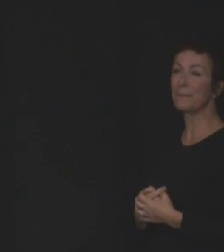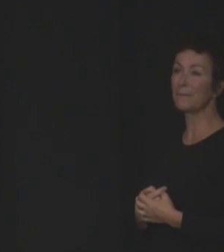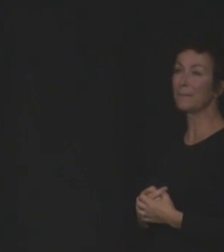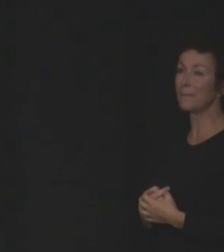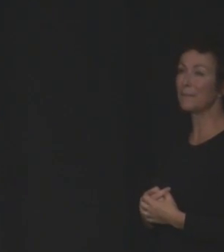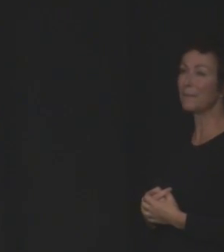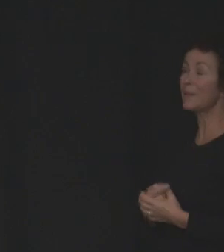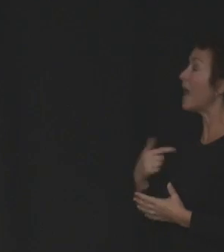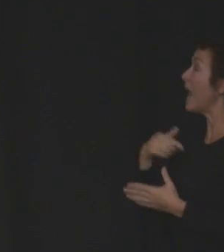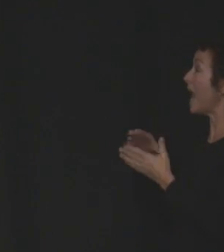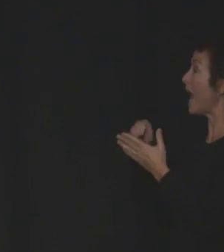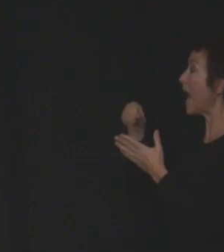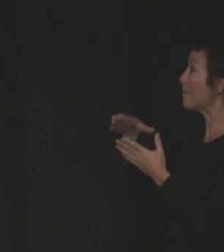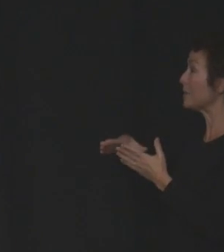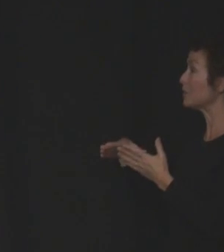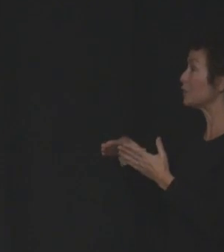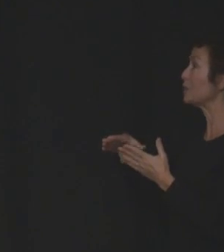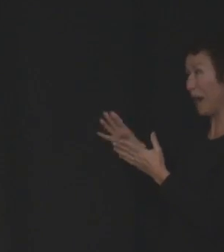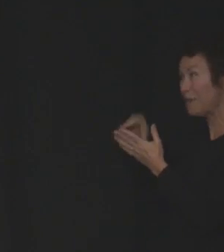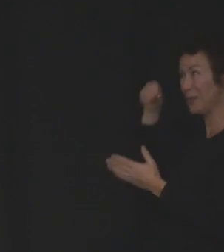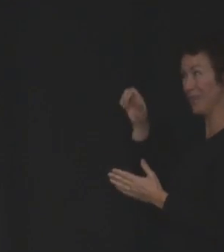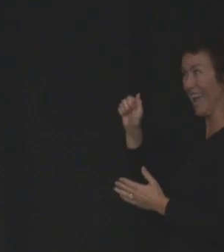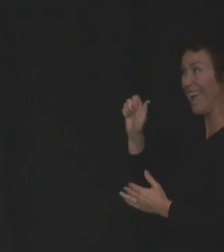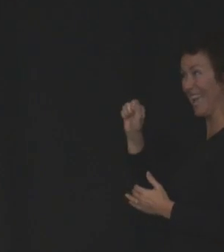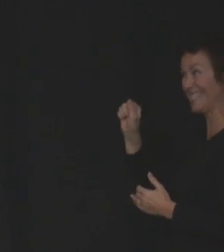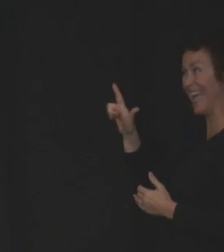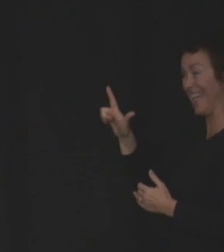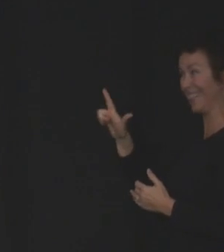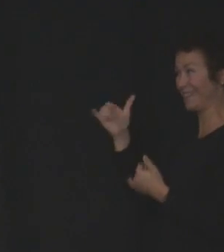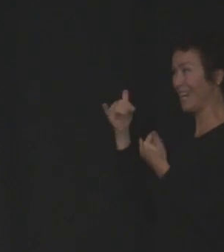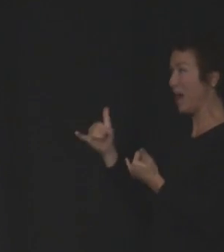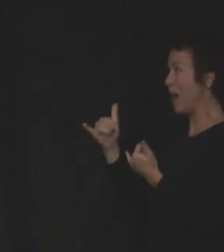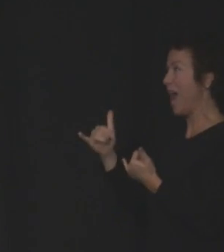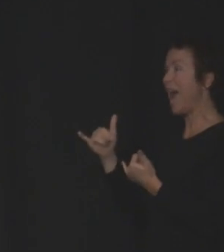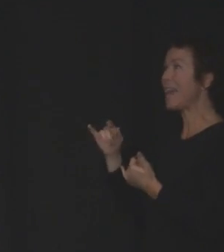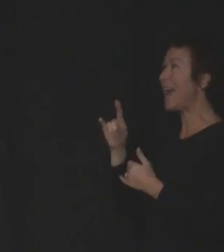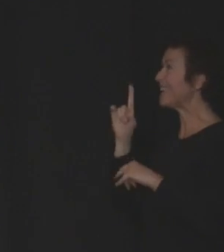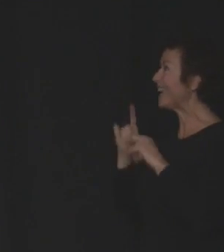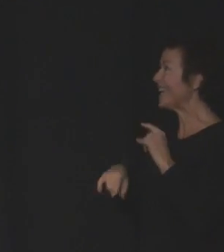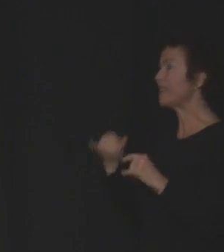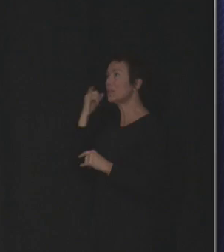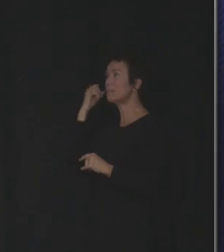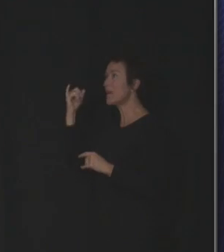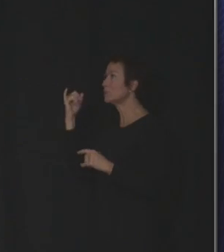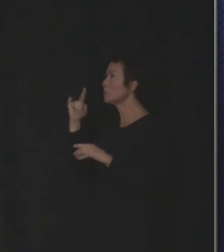Audience female: I'm a student learning ASL. And I can hardly imagine losing my hearing.